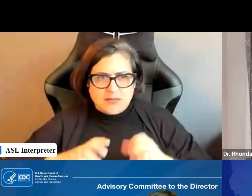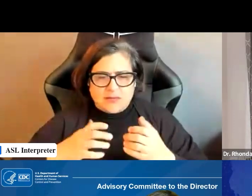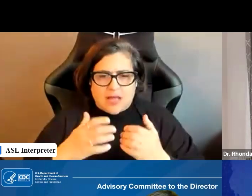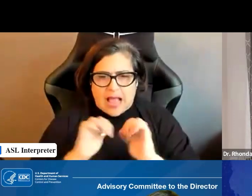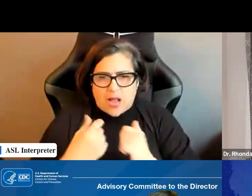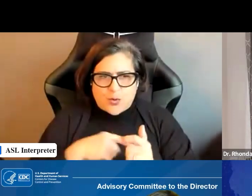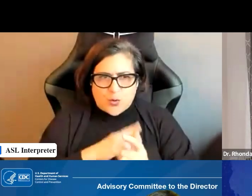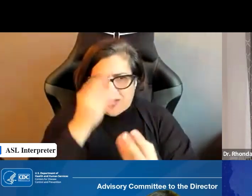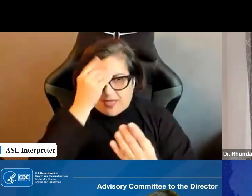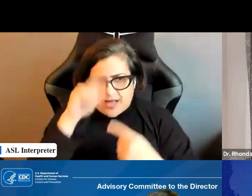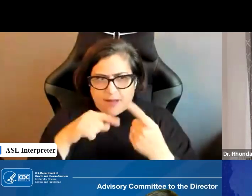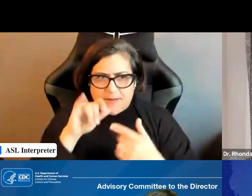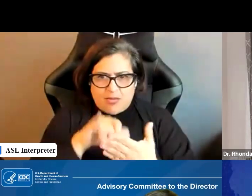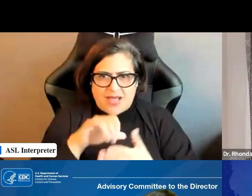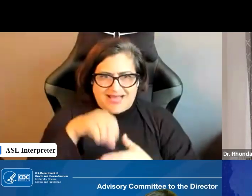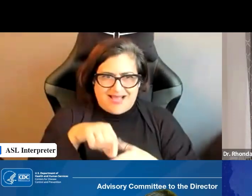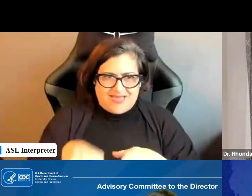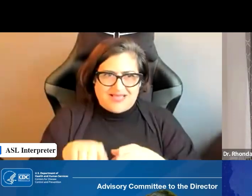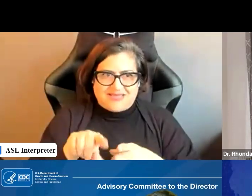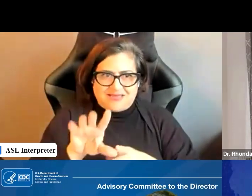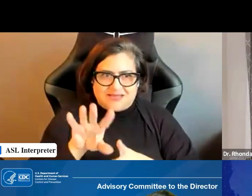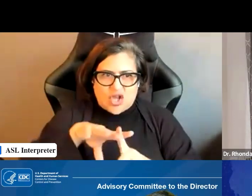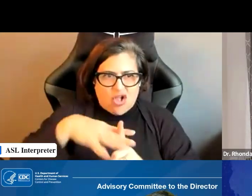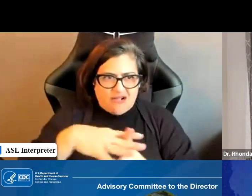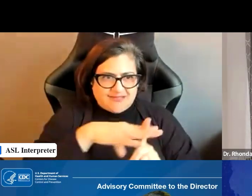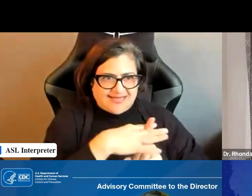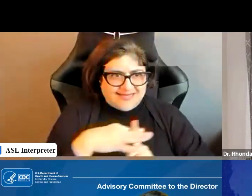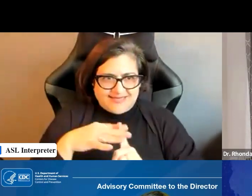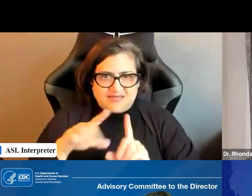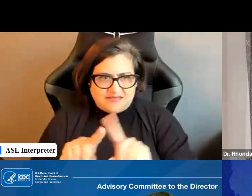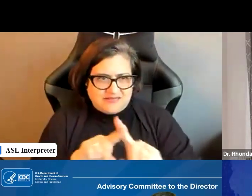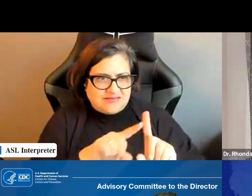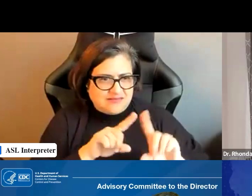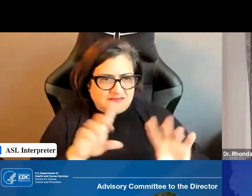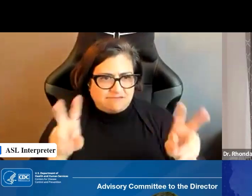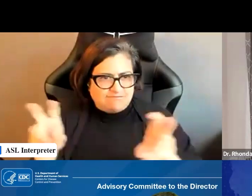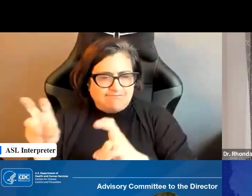in these sort of different contexts? Because like everything, right?